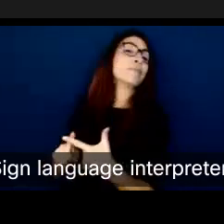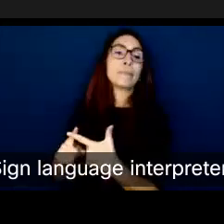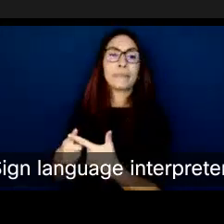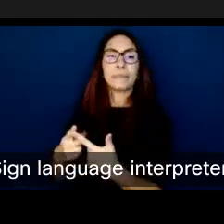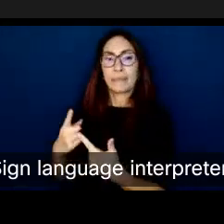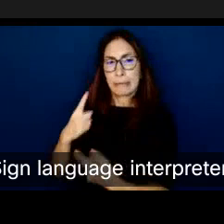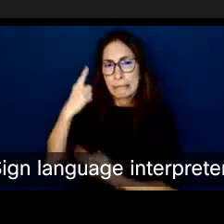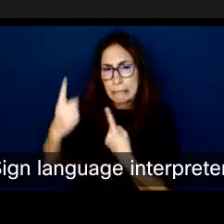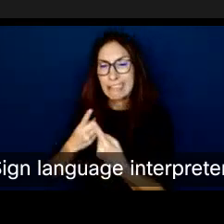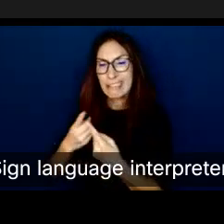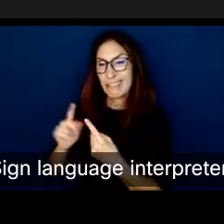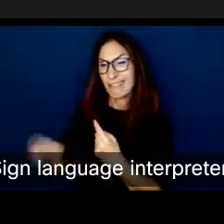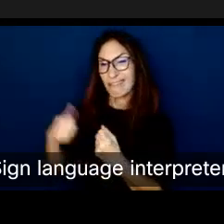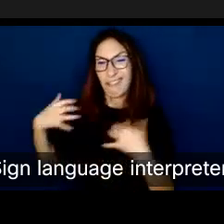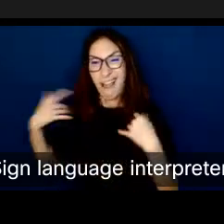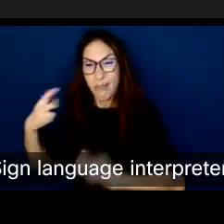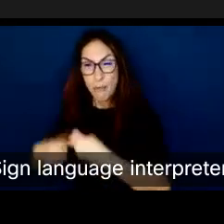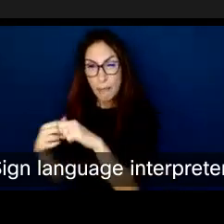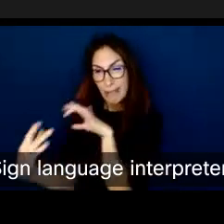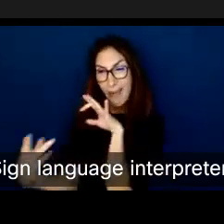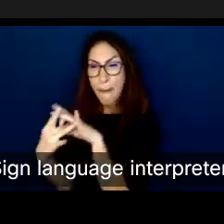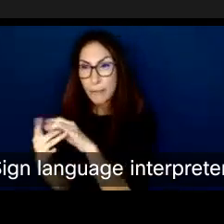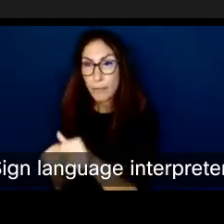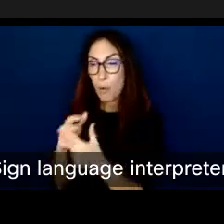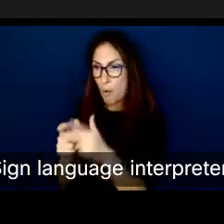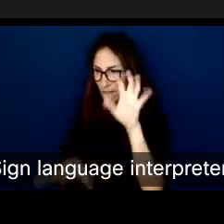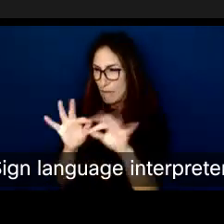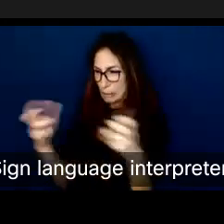that folks might be dealing with. Thinking about screening